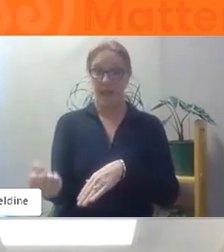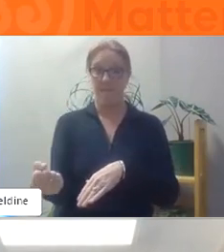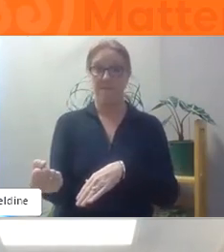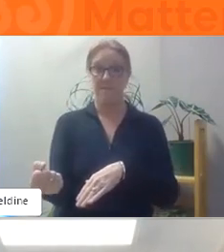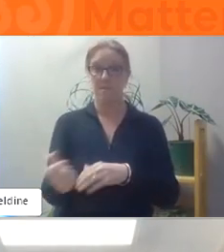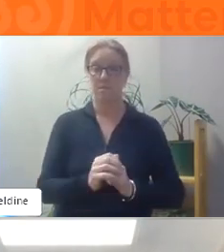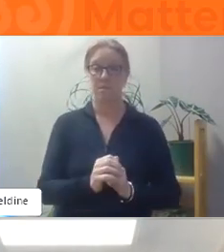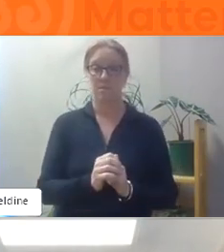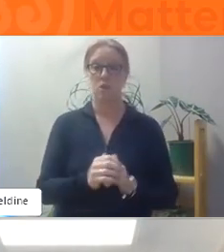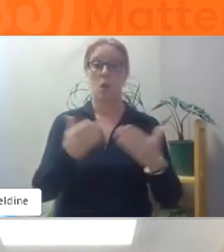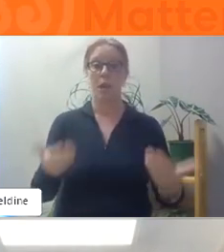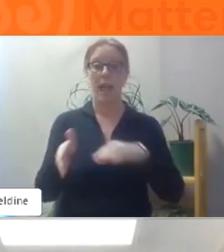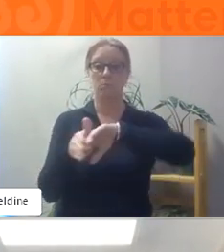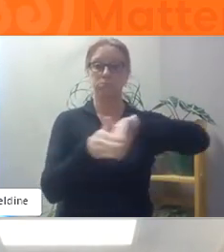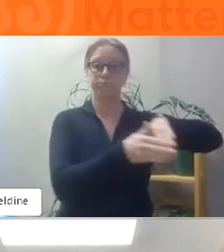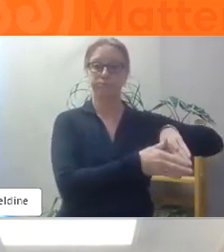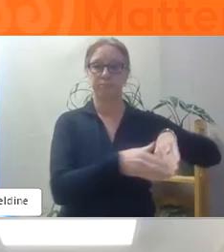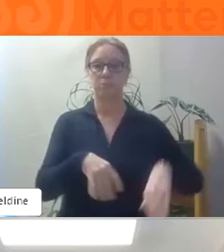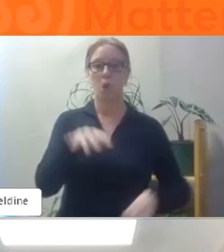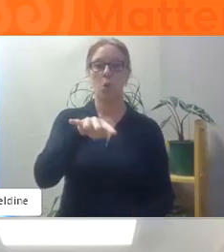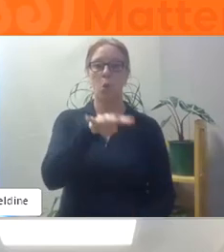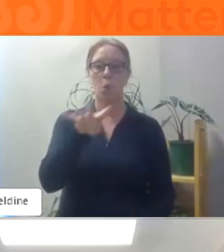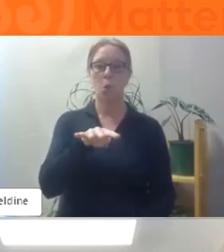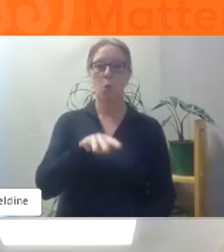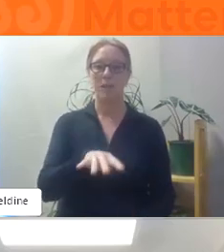now going to move into the question section of this panel. And the